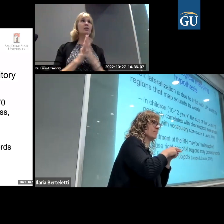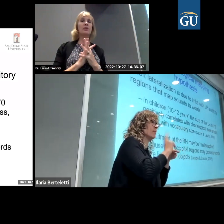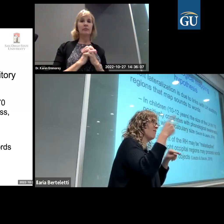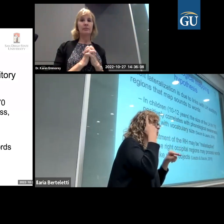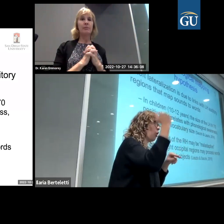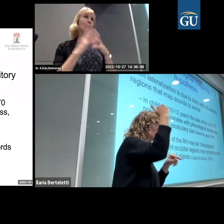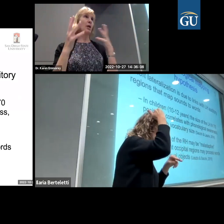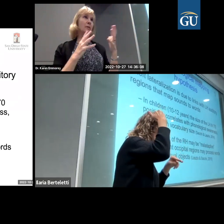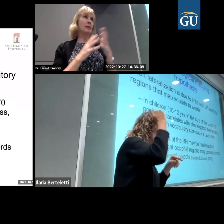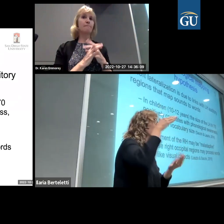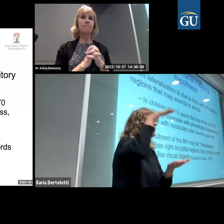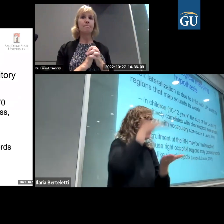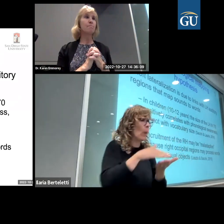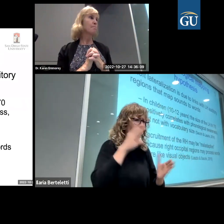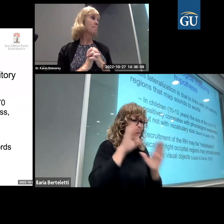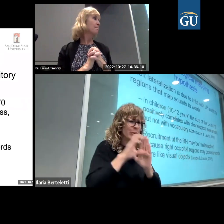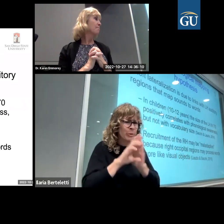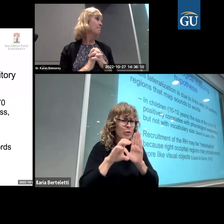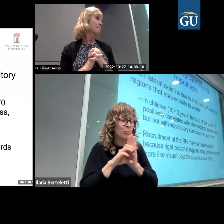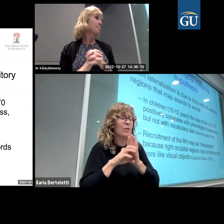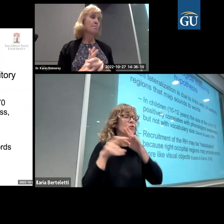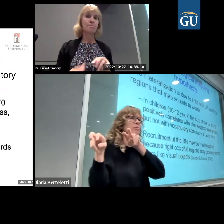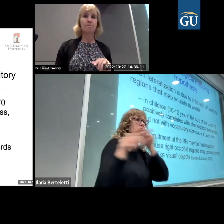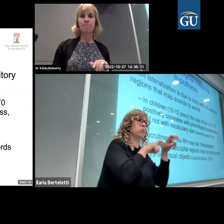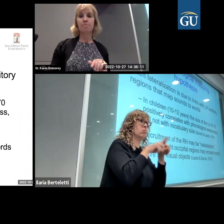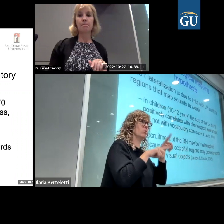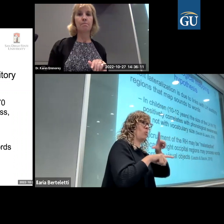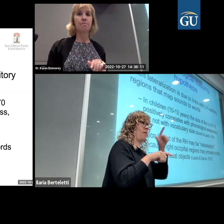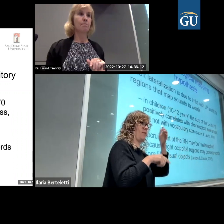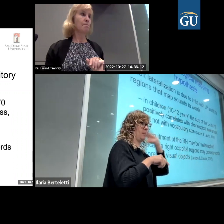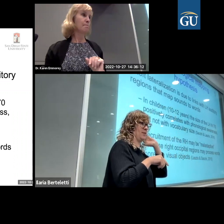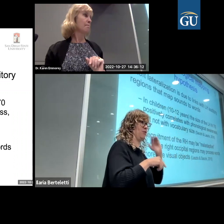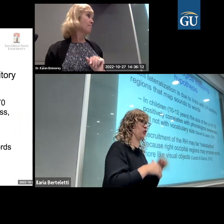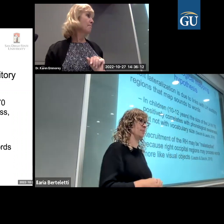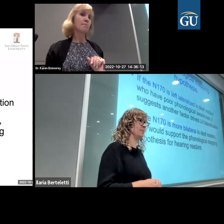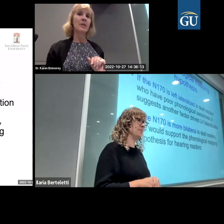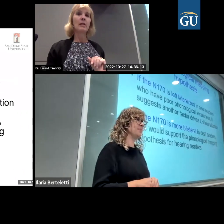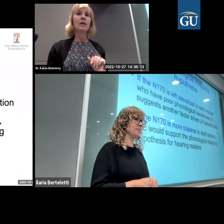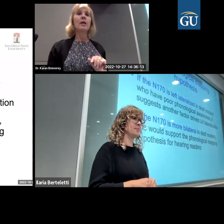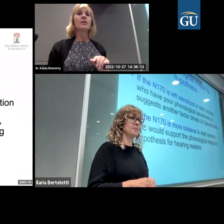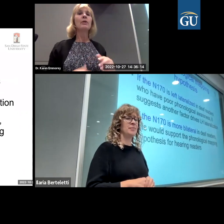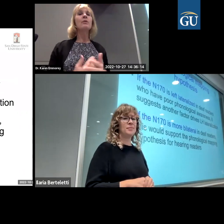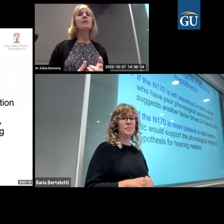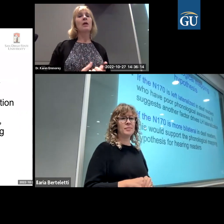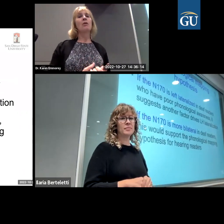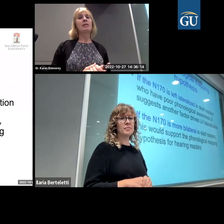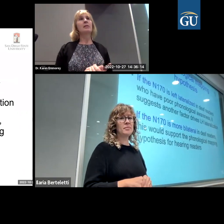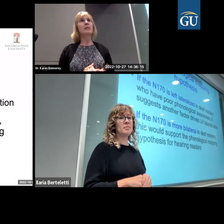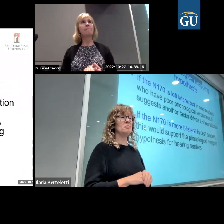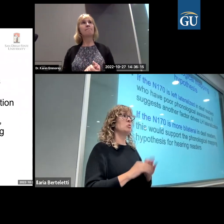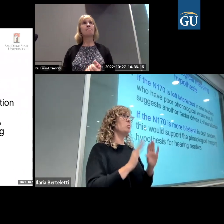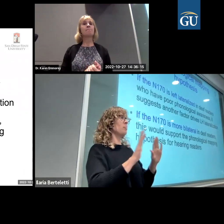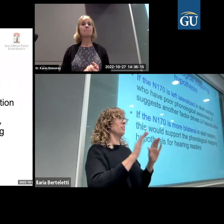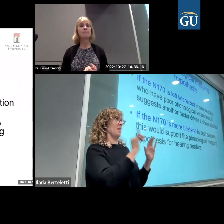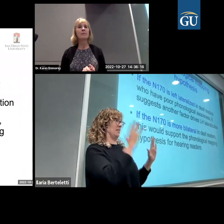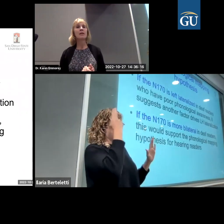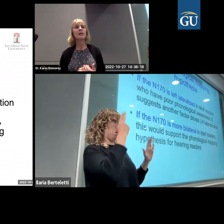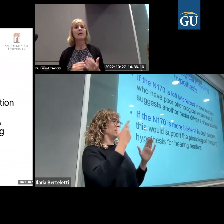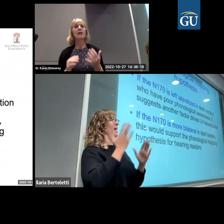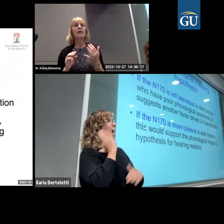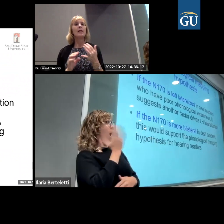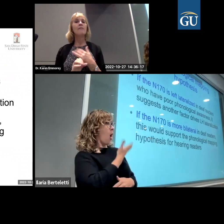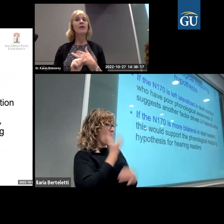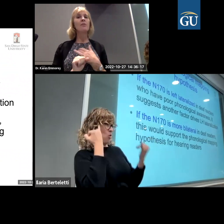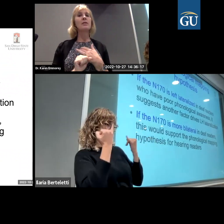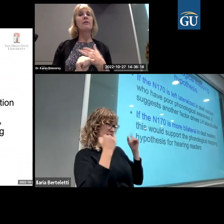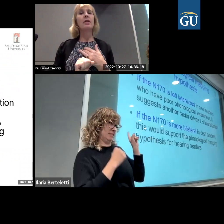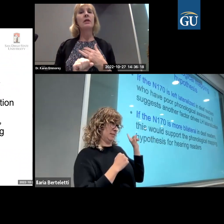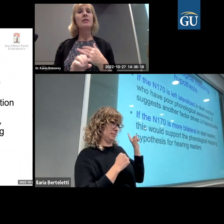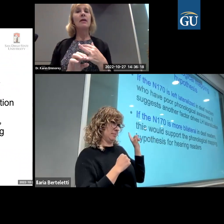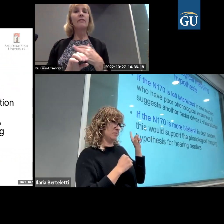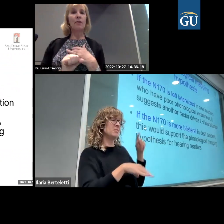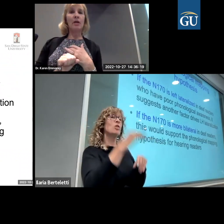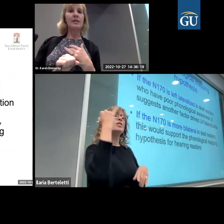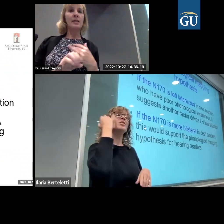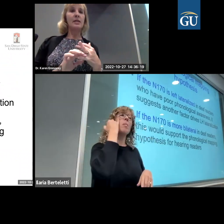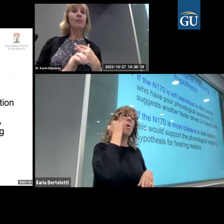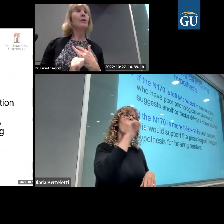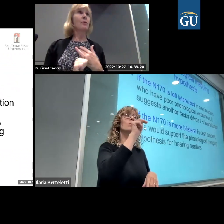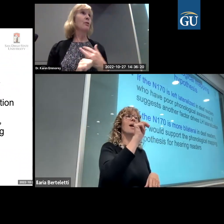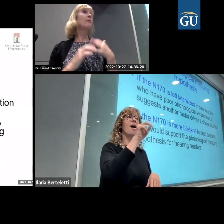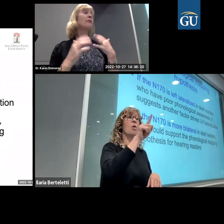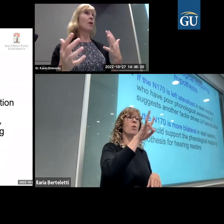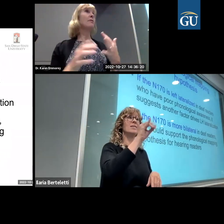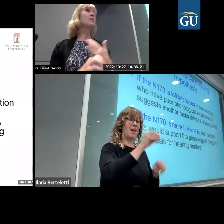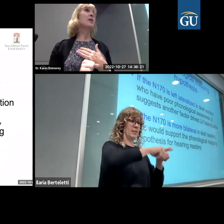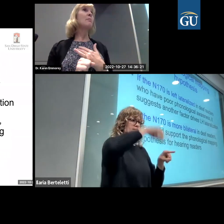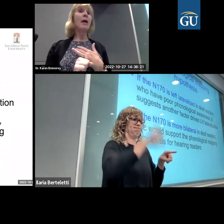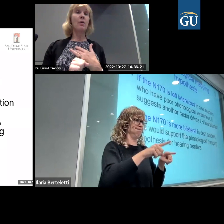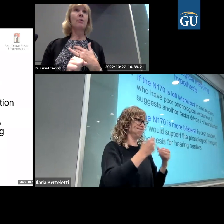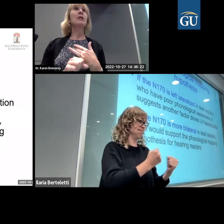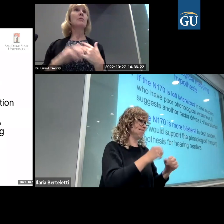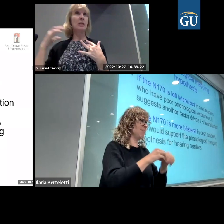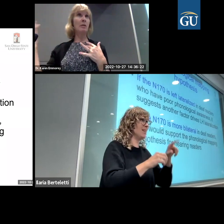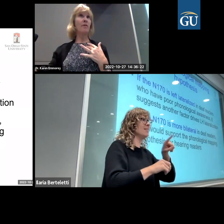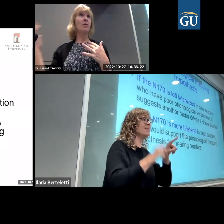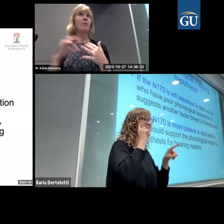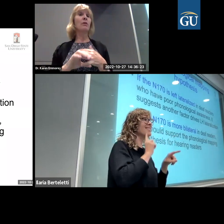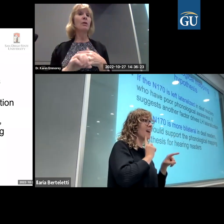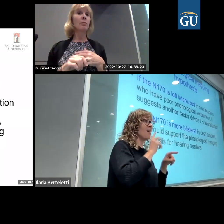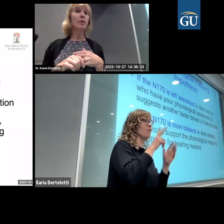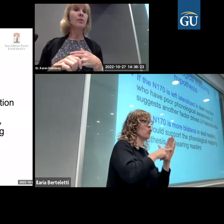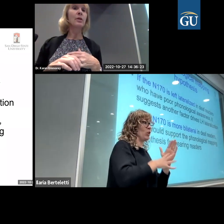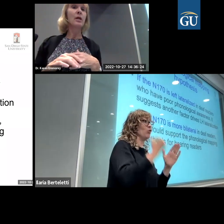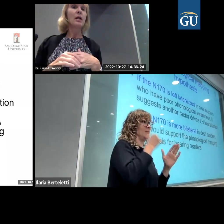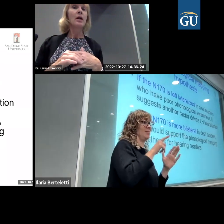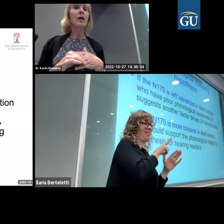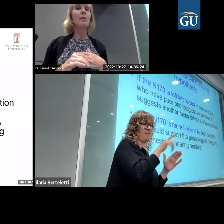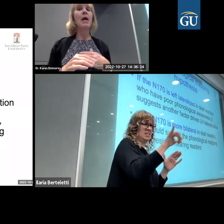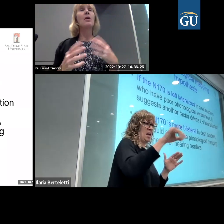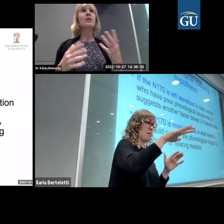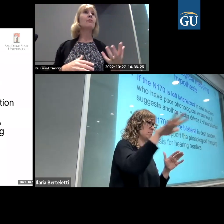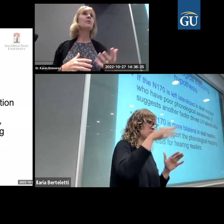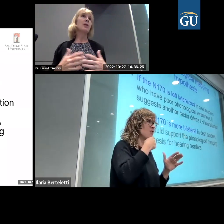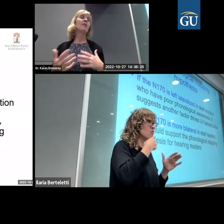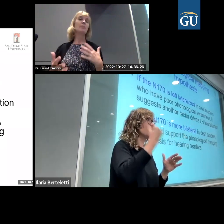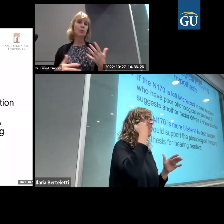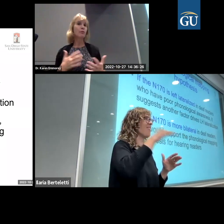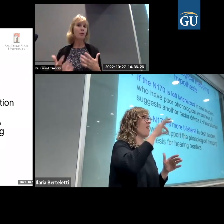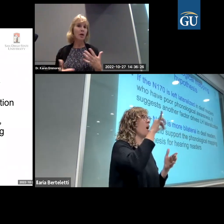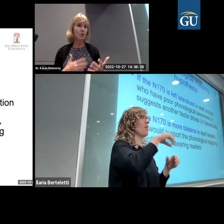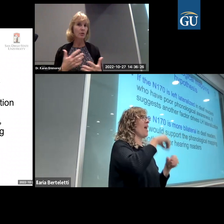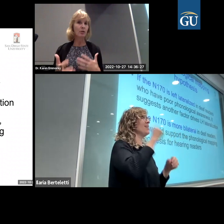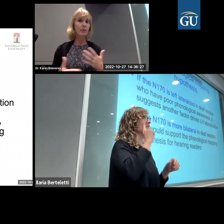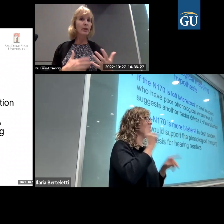If the N. One hundred and seventy is left lateralized in deaf readers, so if we find the same pattern as has been found with the hearing meters. Um and our deaf readers have poor phonological abilities. Then it suggests that some other factor is driving this left hemisphere lateralization. And it's evidence actually against this phonological mapping hypothesis.